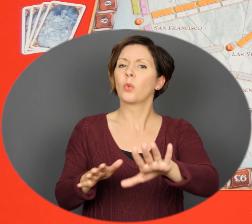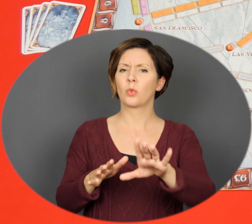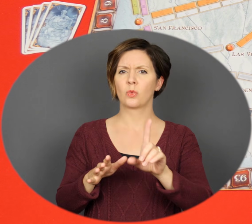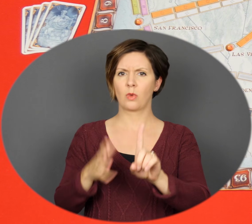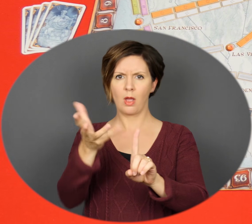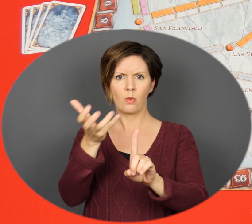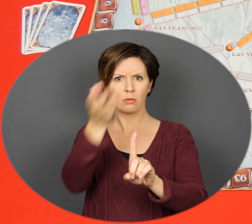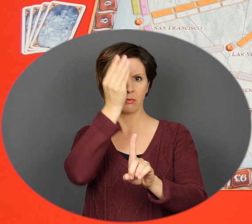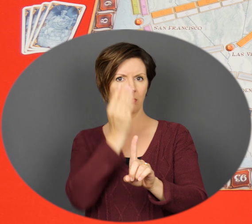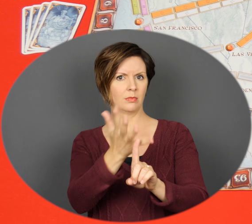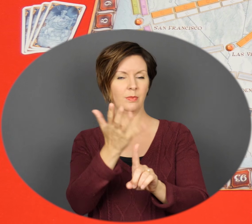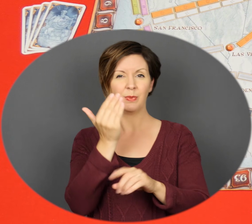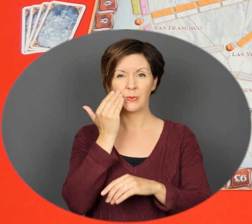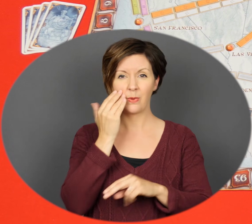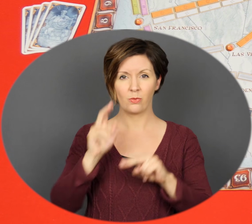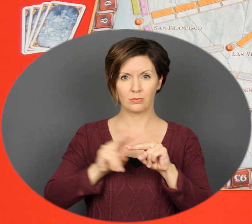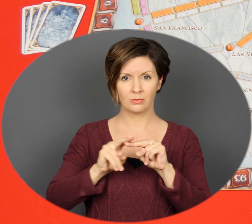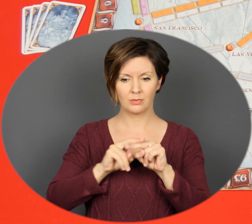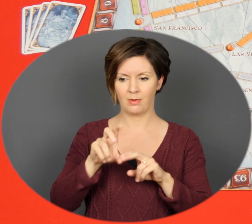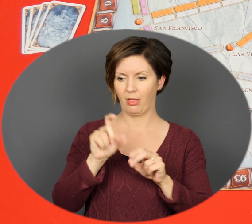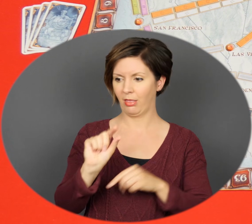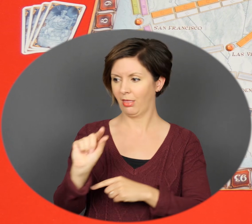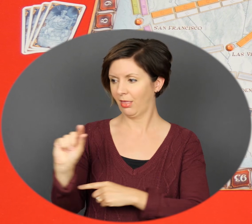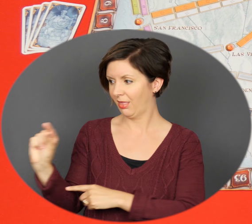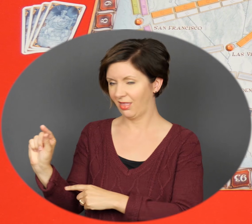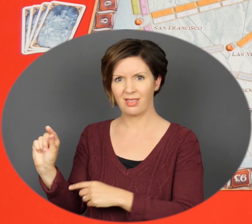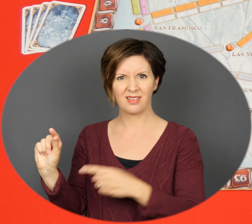I just want to point out that to make it easier for me to move things around on this table,